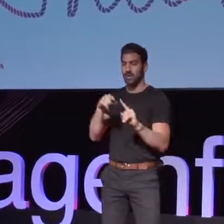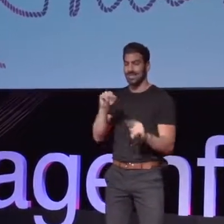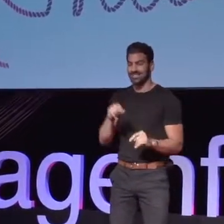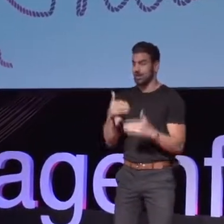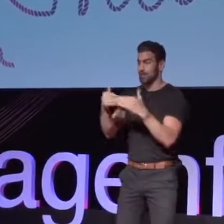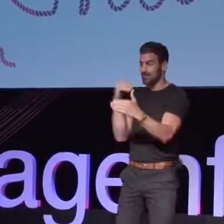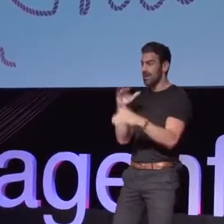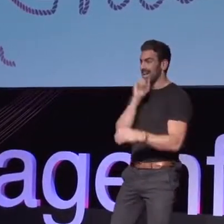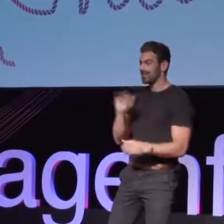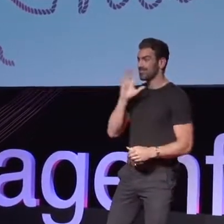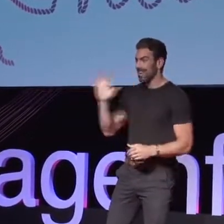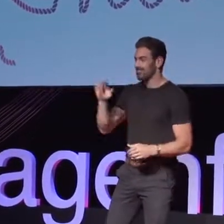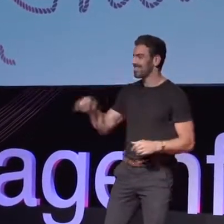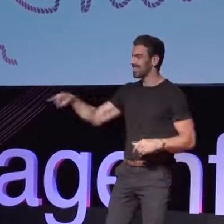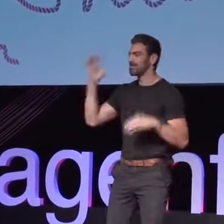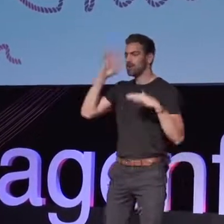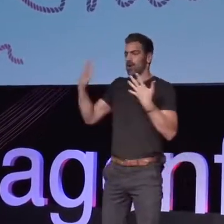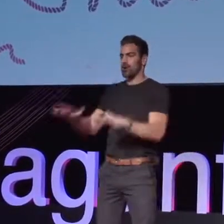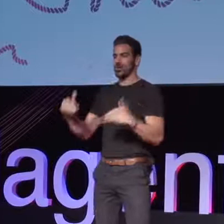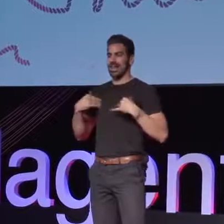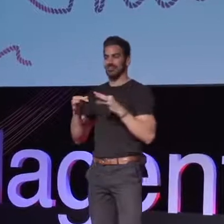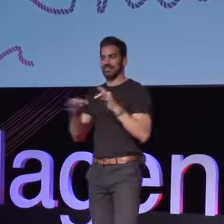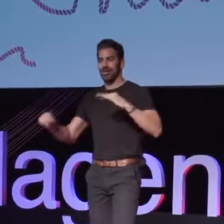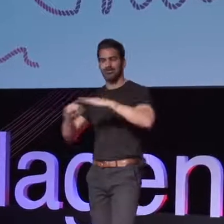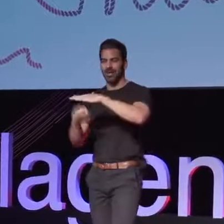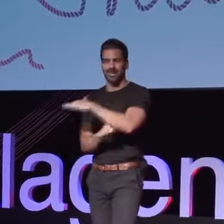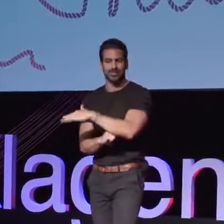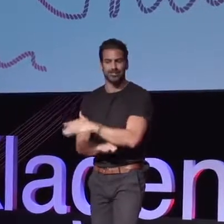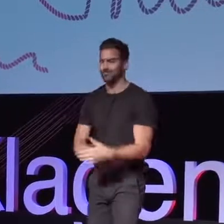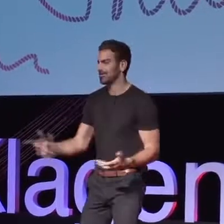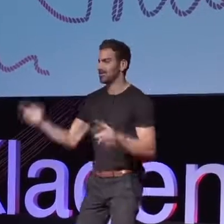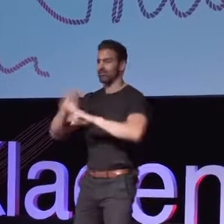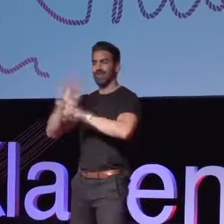to acquire a foundation in language reading them for the classroom and for a successful life